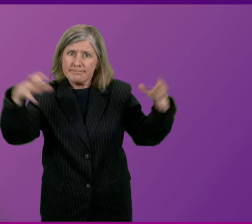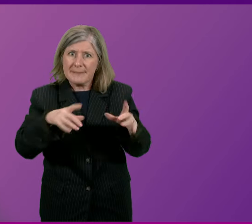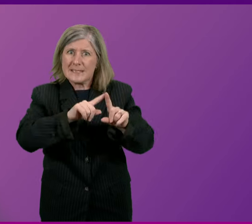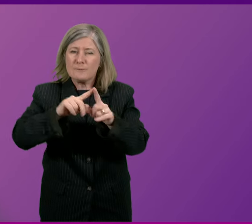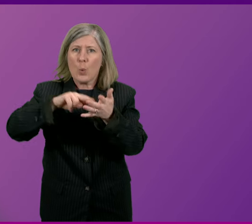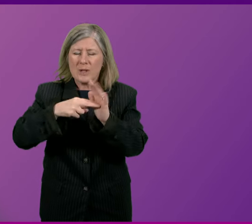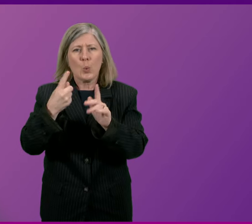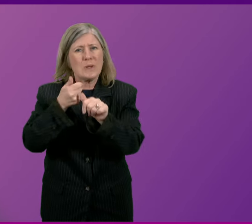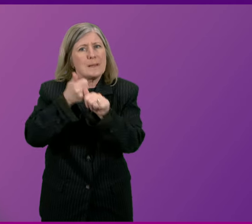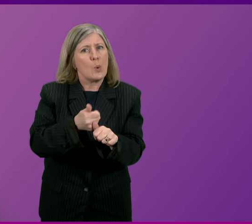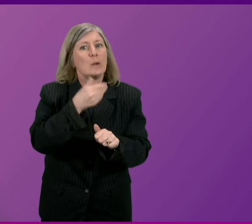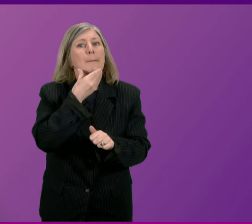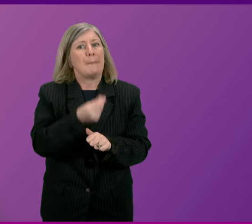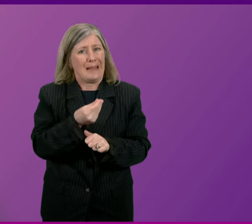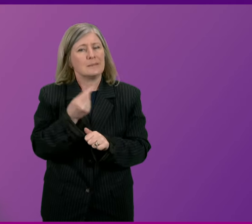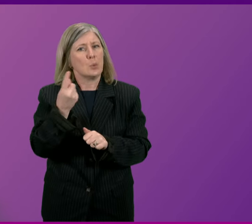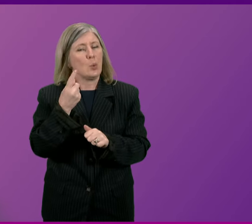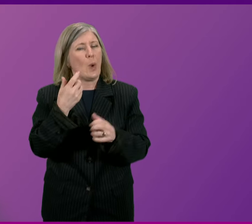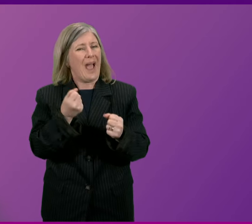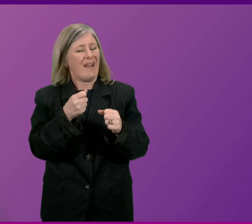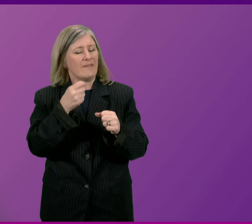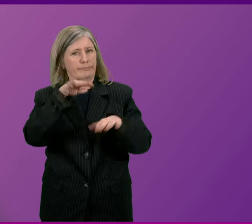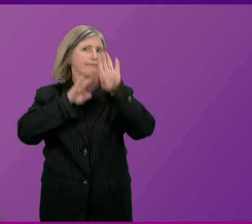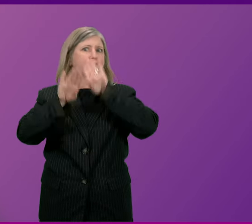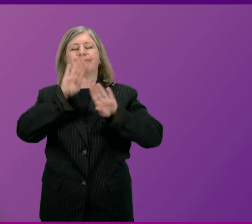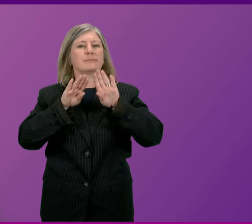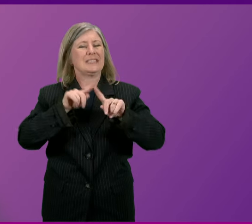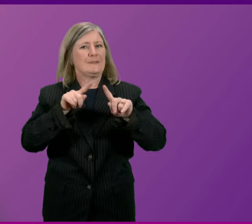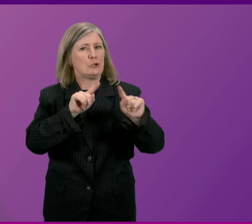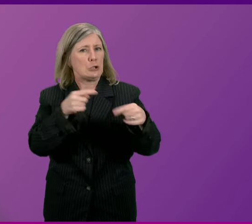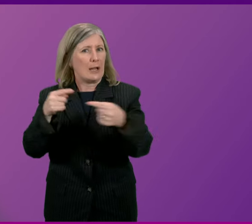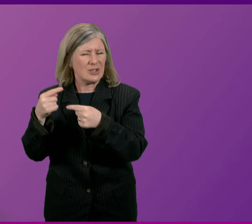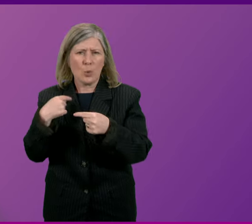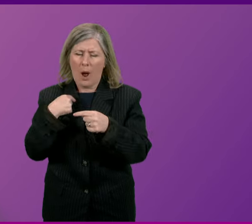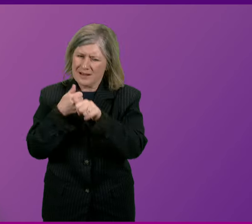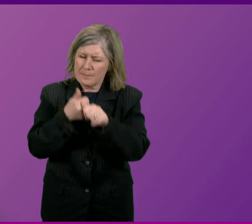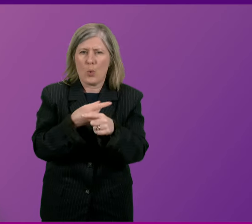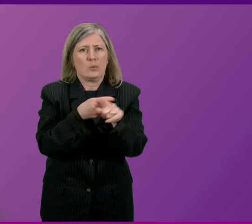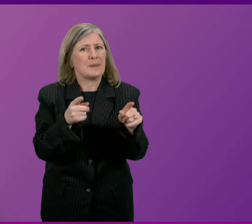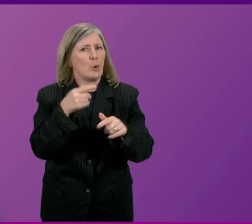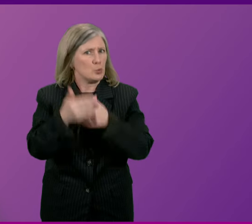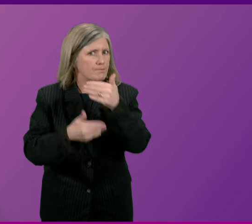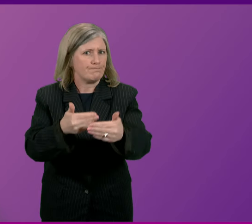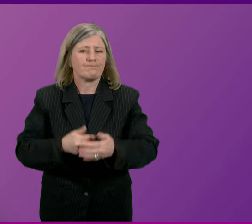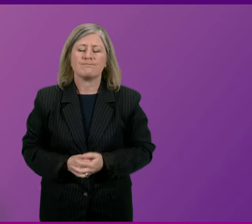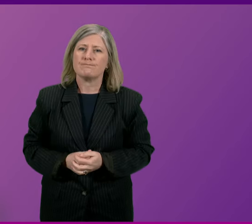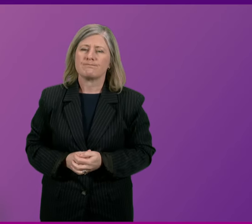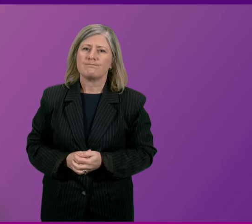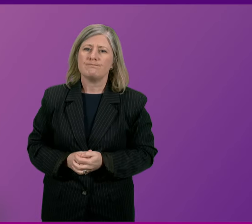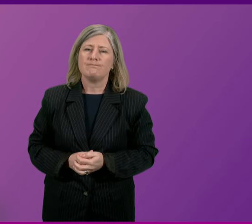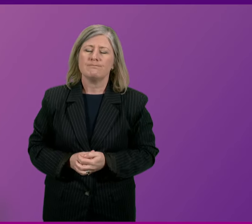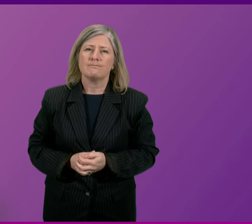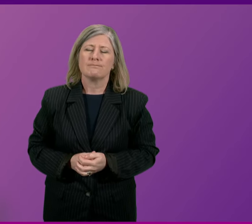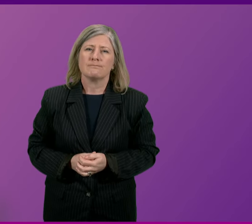men who face difficulty. I welcome all efforts to support that aim.